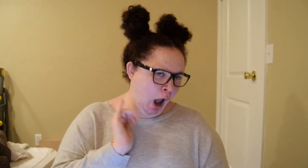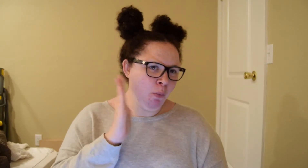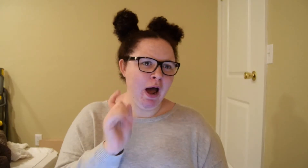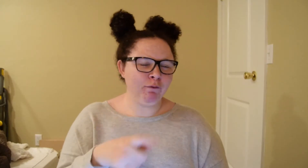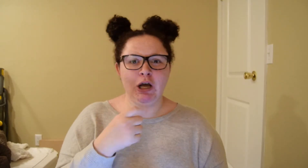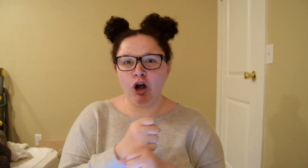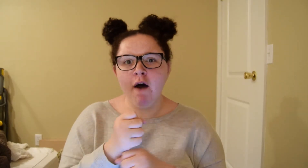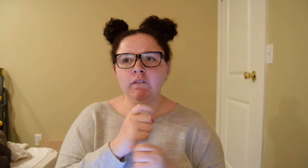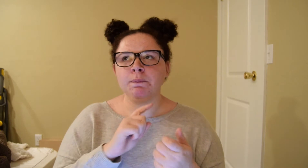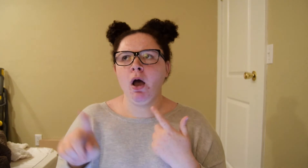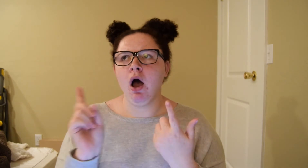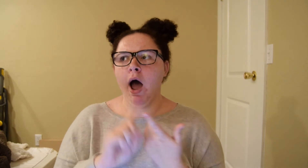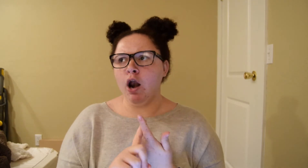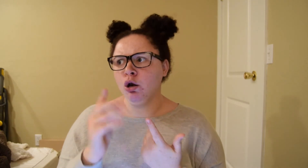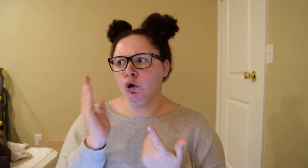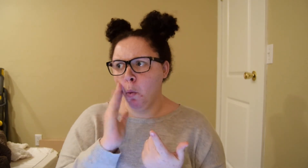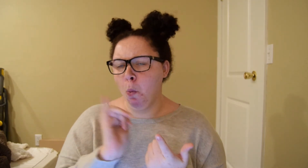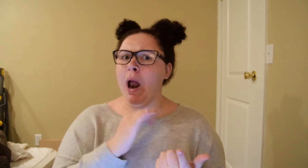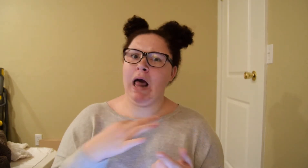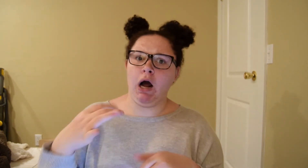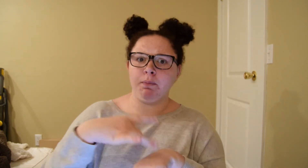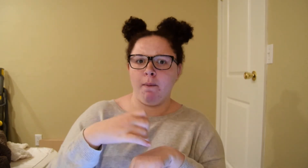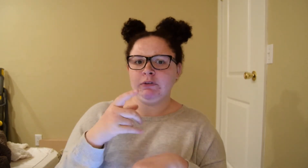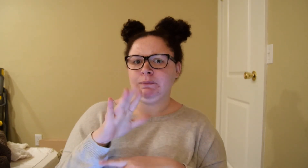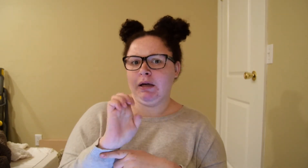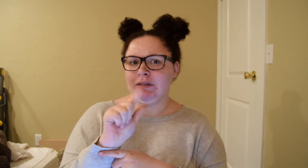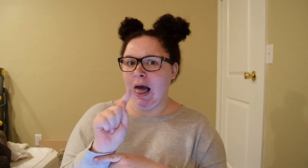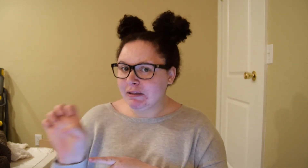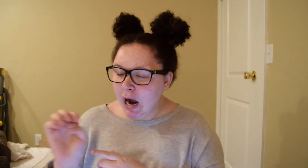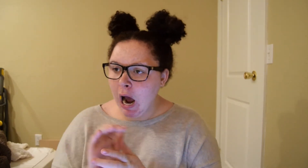I would have to say coffee but I do know I like pumpkin spice latte